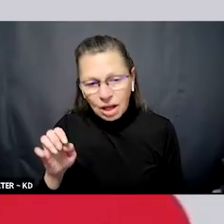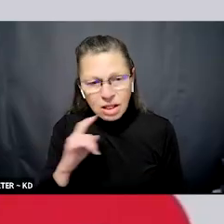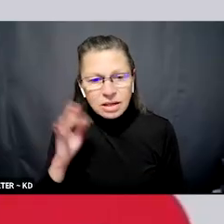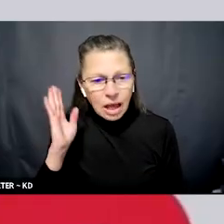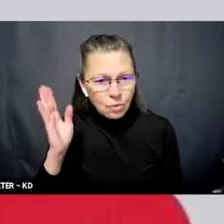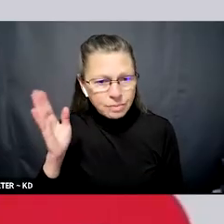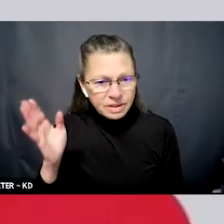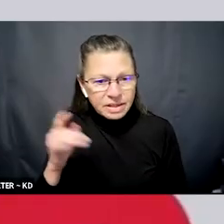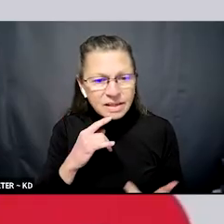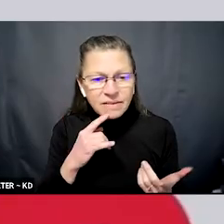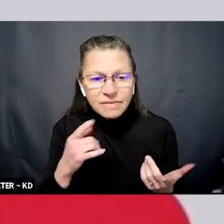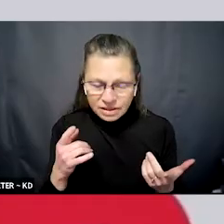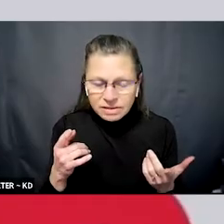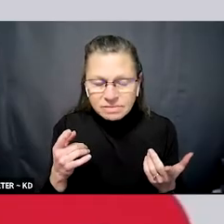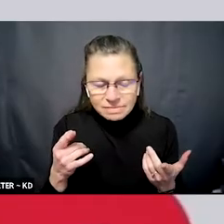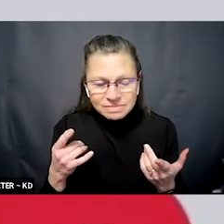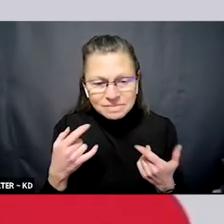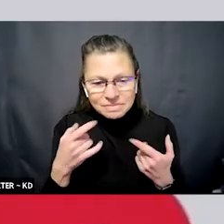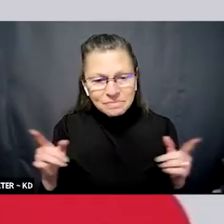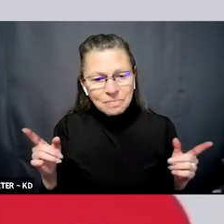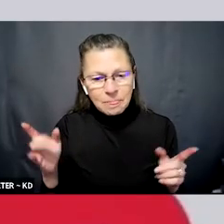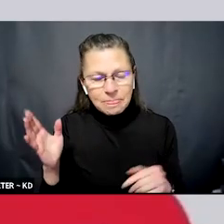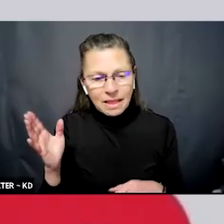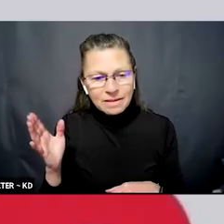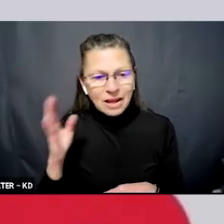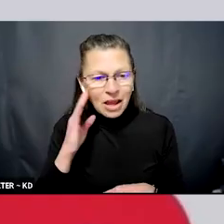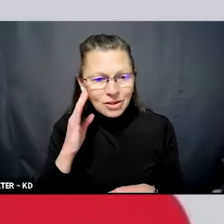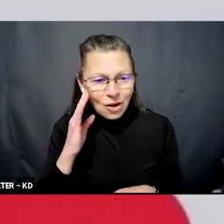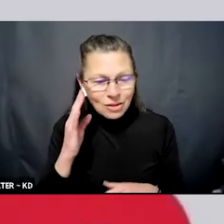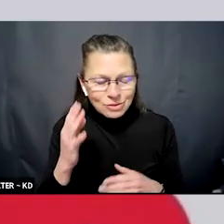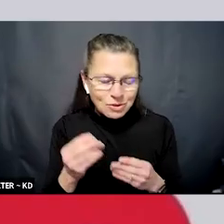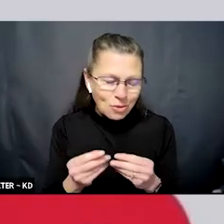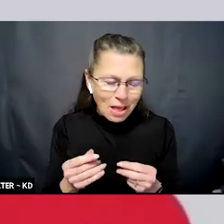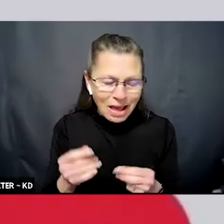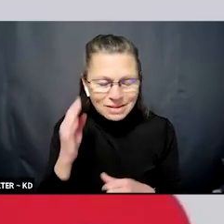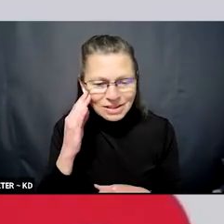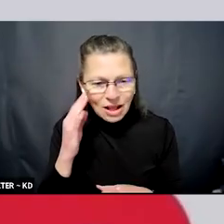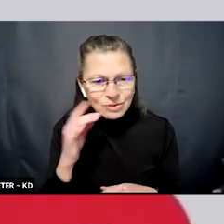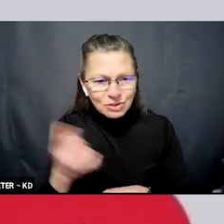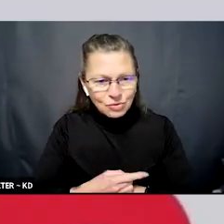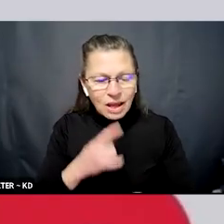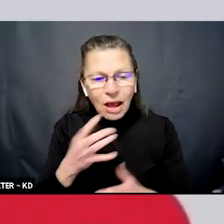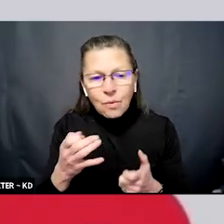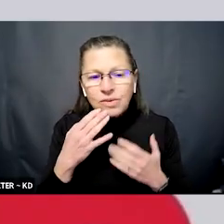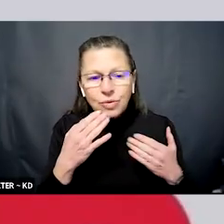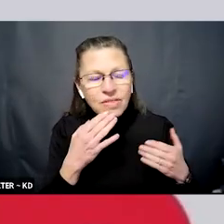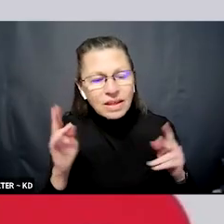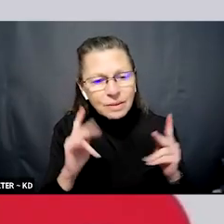land acknowledgement here today. I want to thank the people of this land who have been taking care